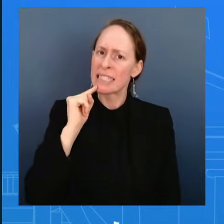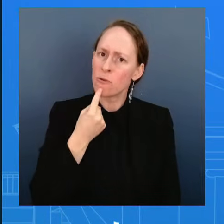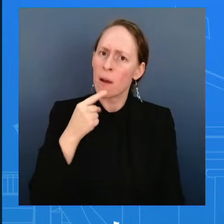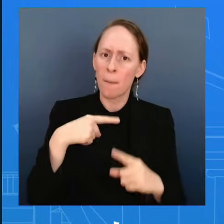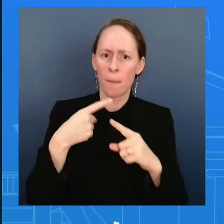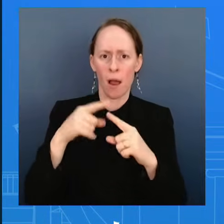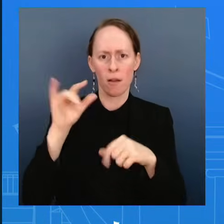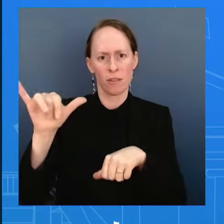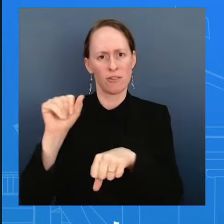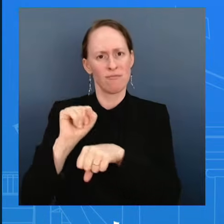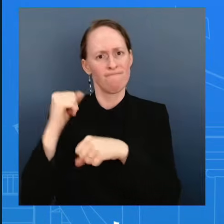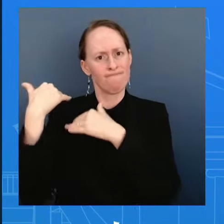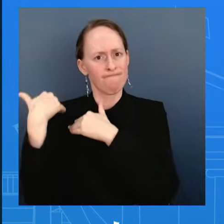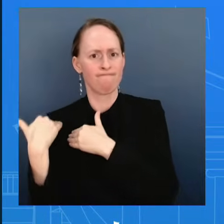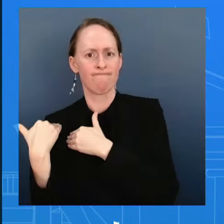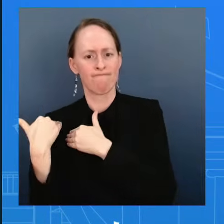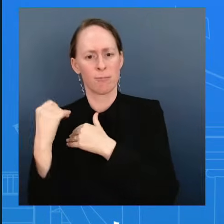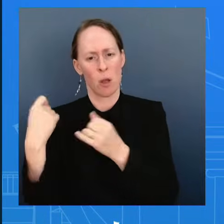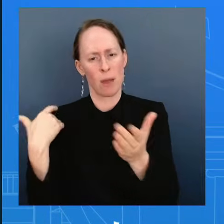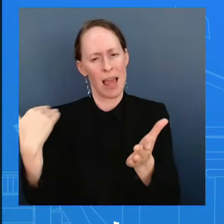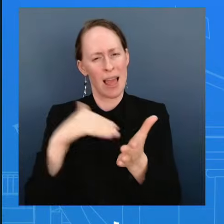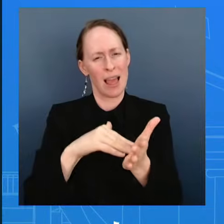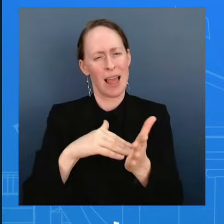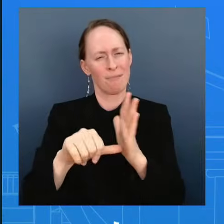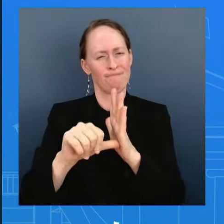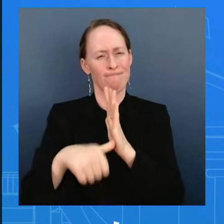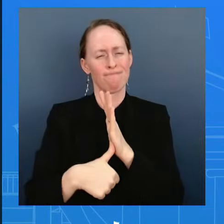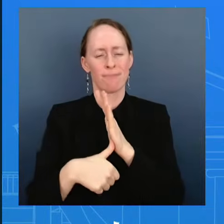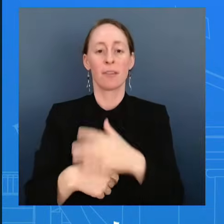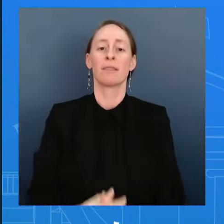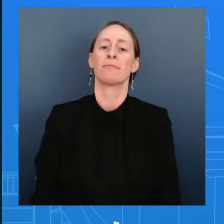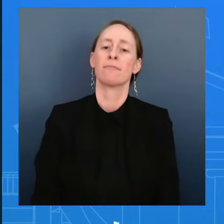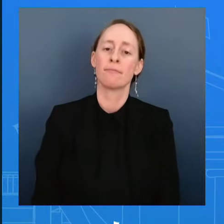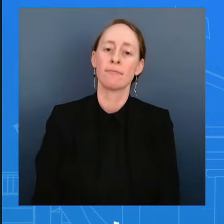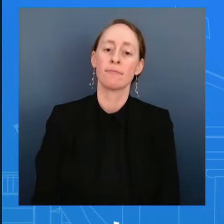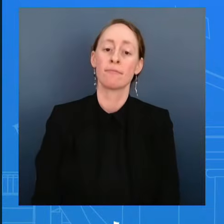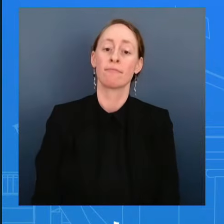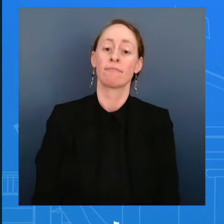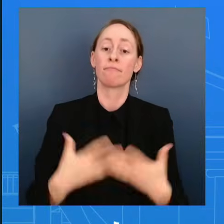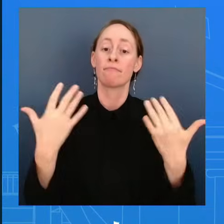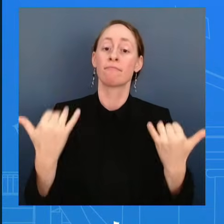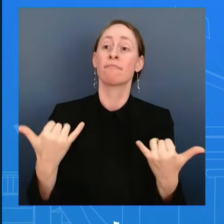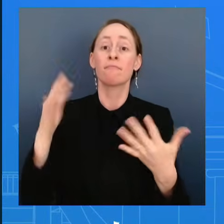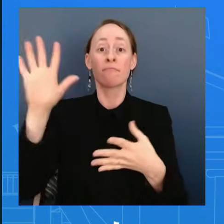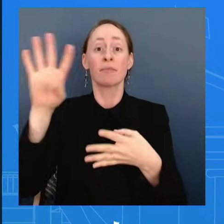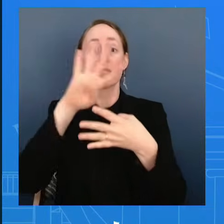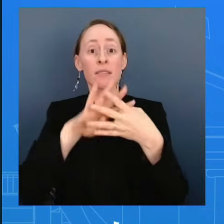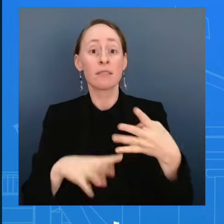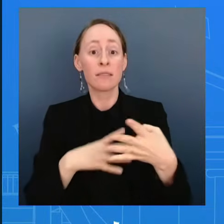That's what we've been working on. His team has been working on this 24/7. It is critical. It is important to get these --